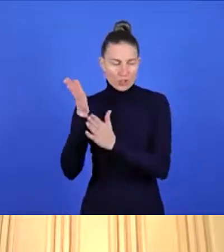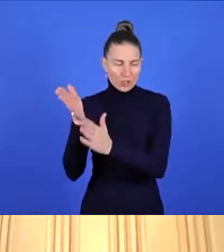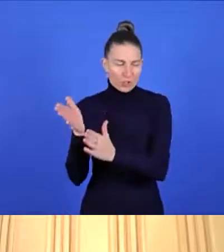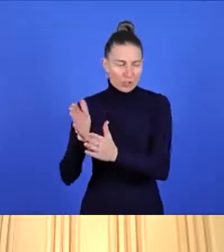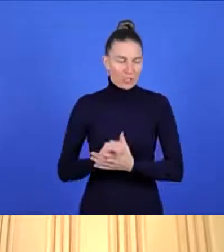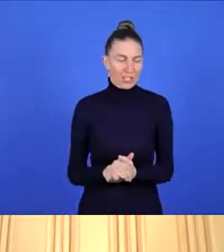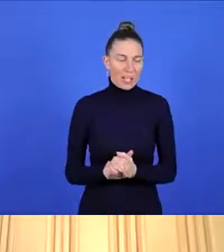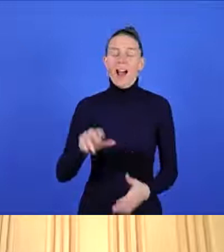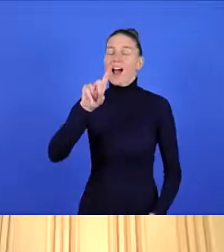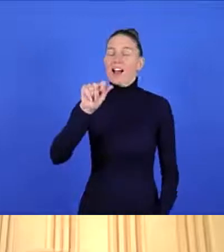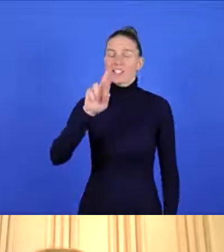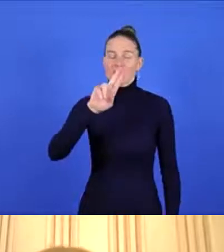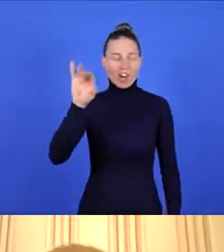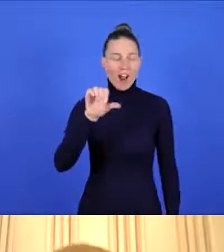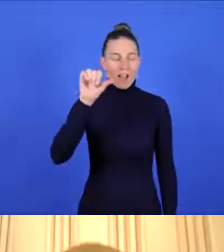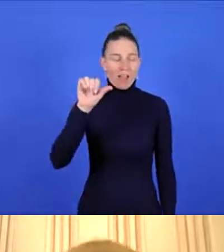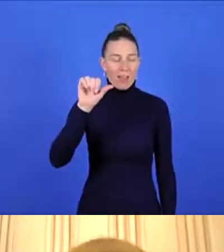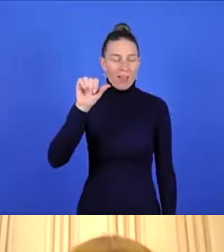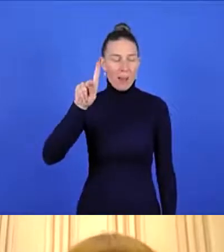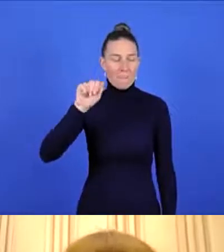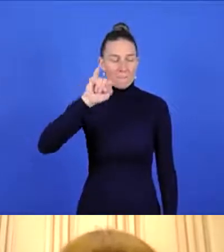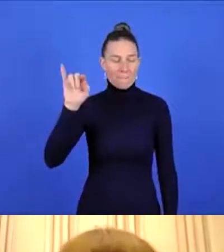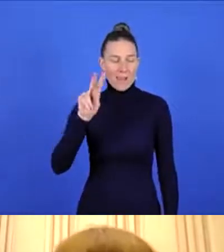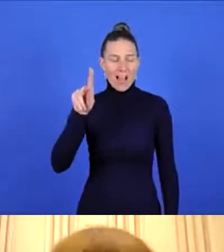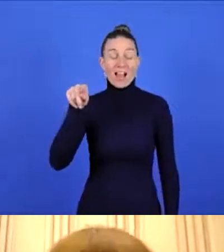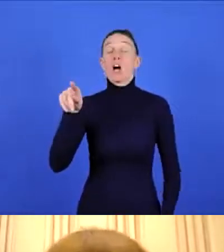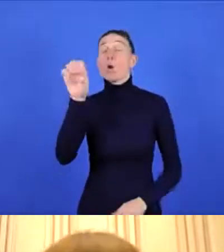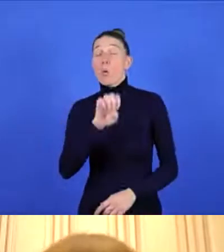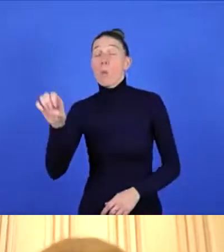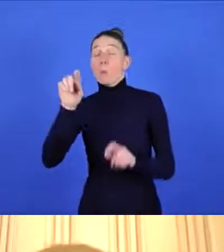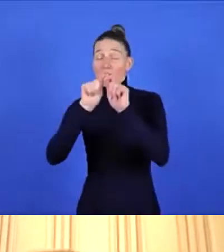audiologist. Miss Darja Pajk